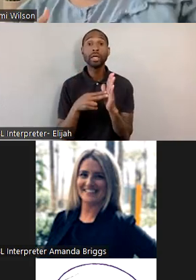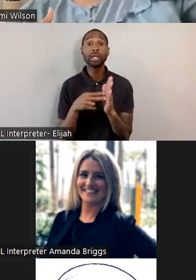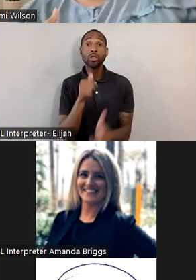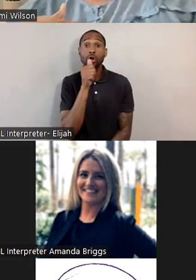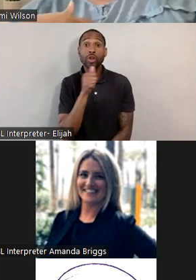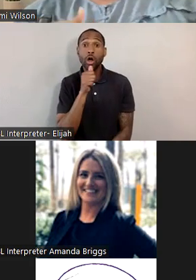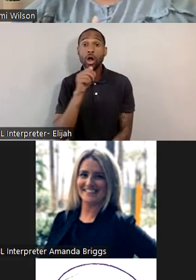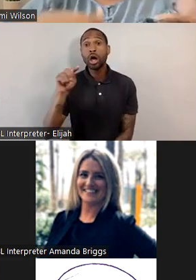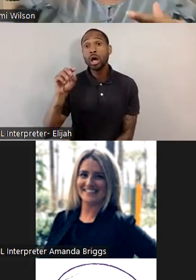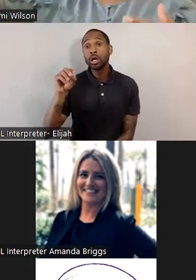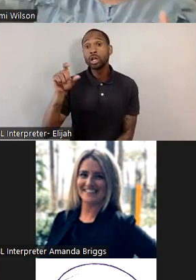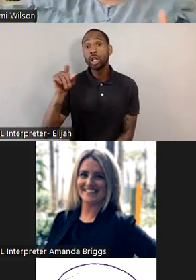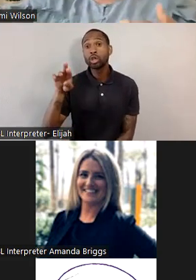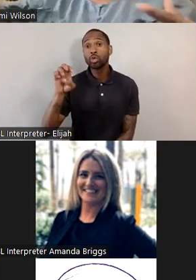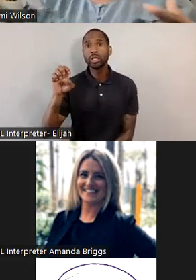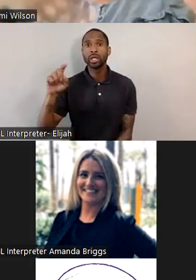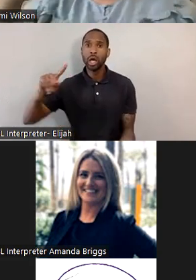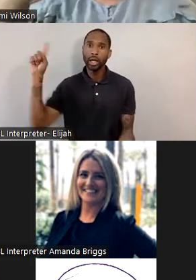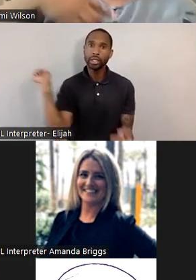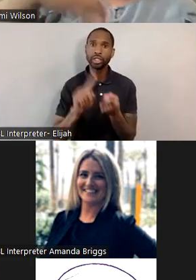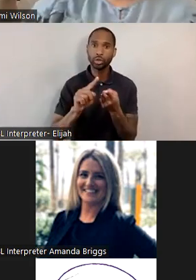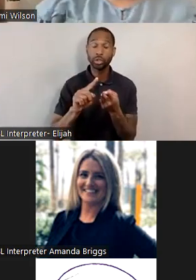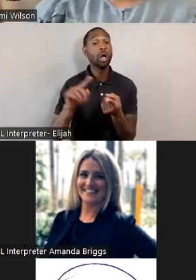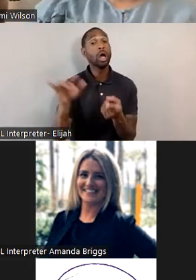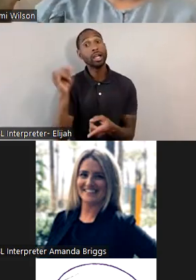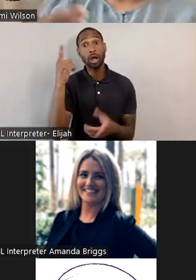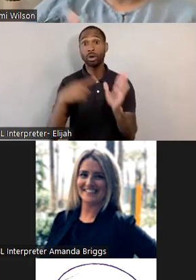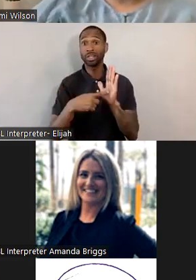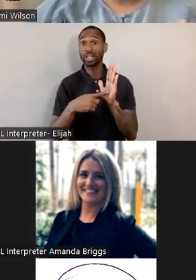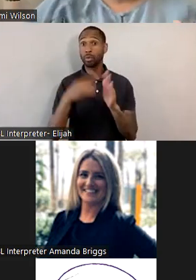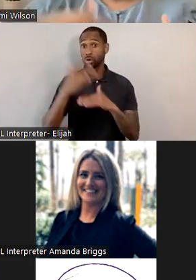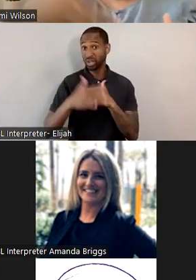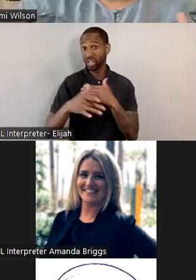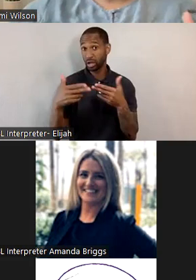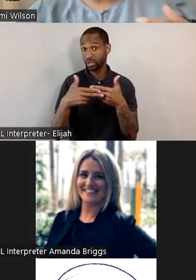So much like that person that went, in the example that I gave earlier, that went